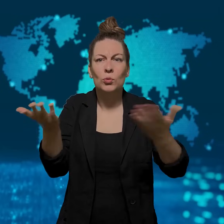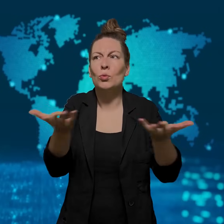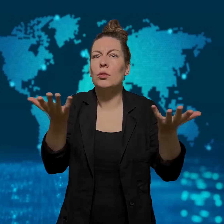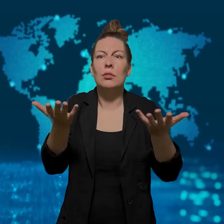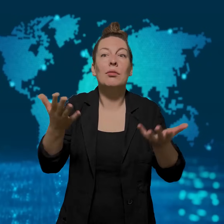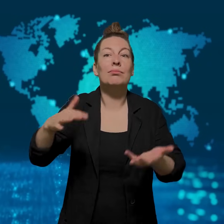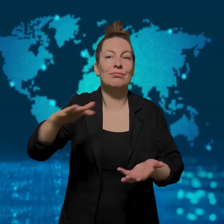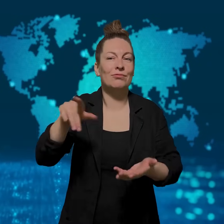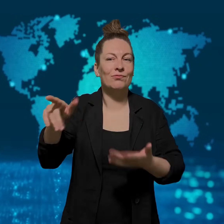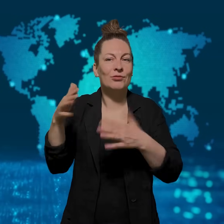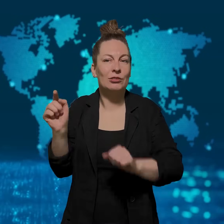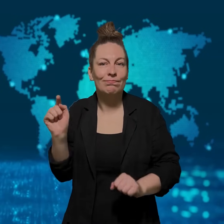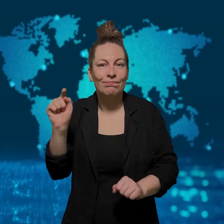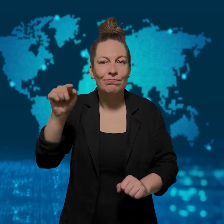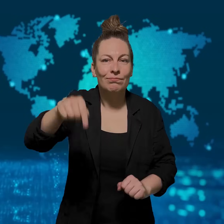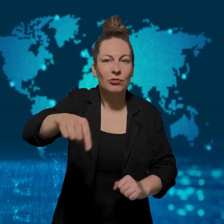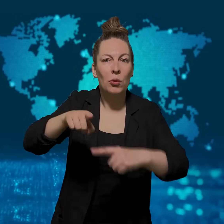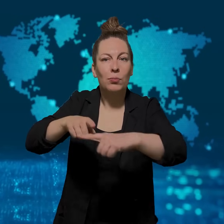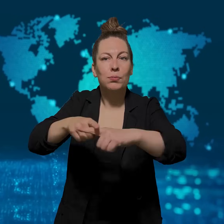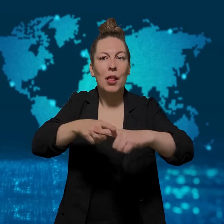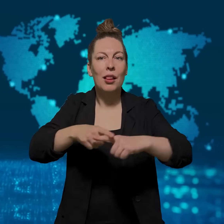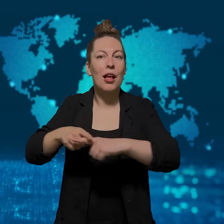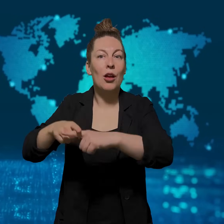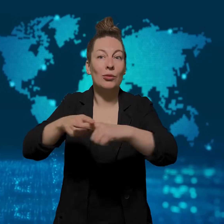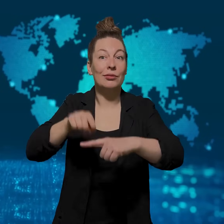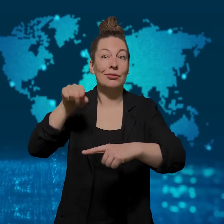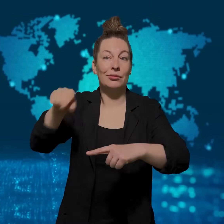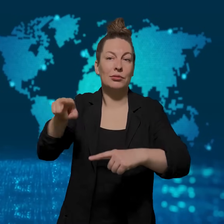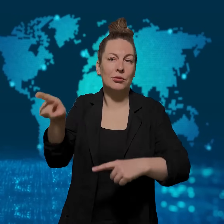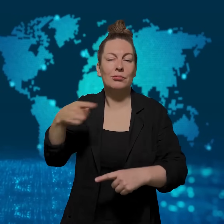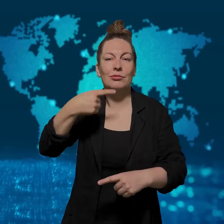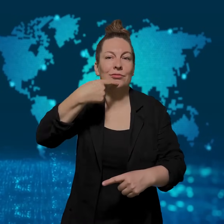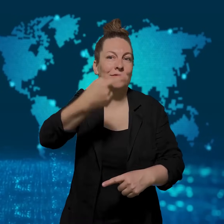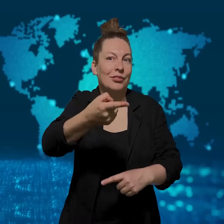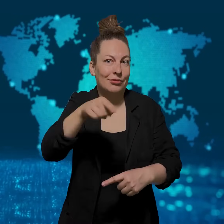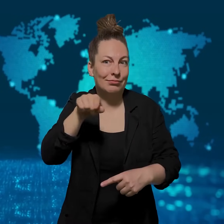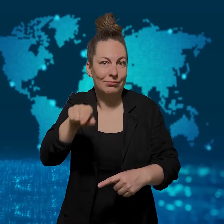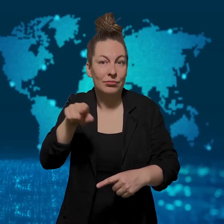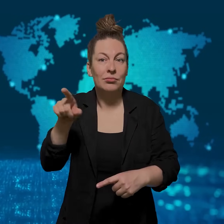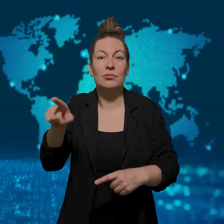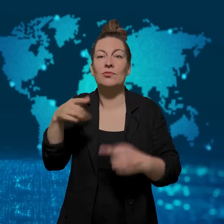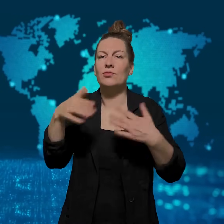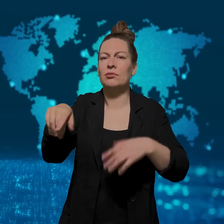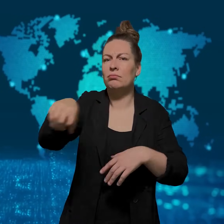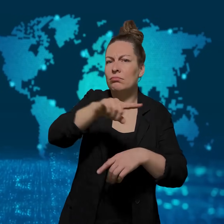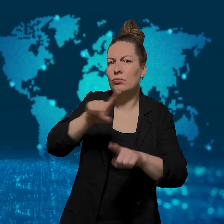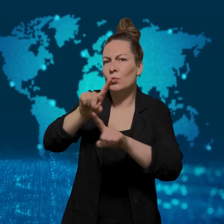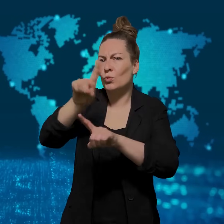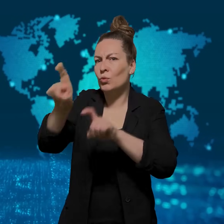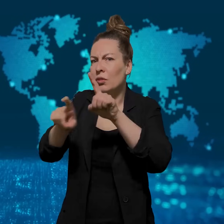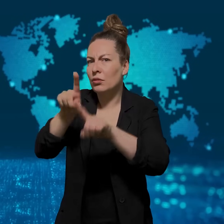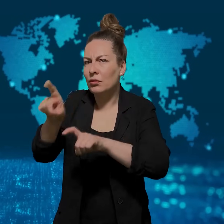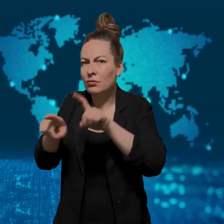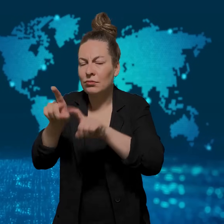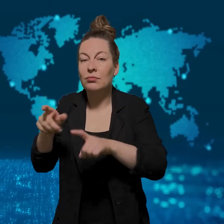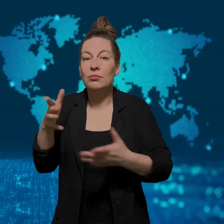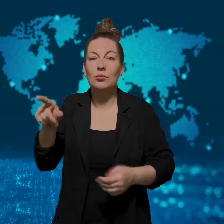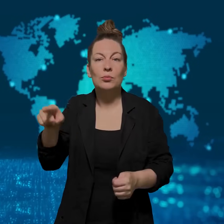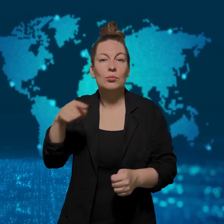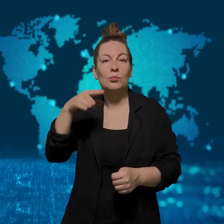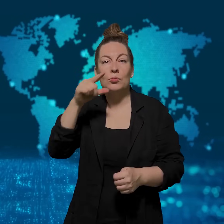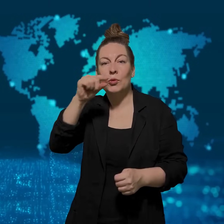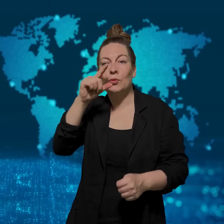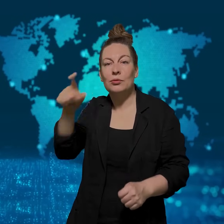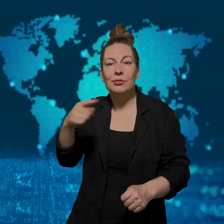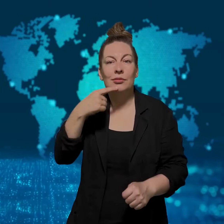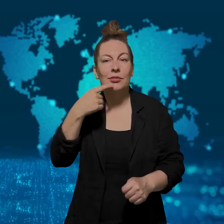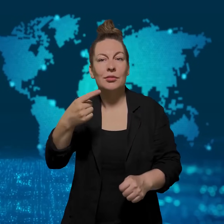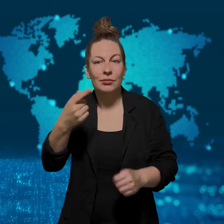When Putin was questioned about the reports,